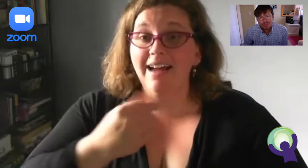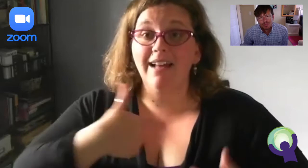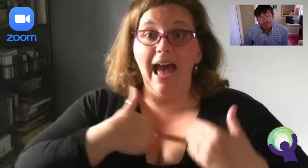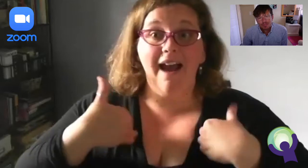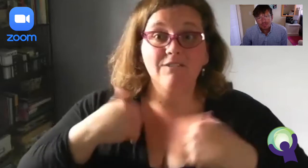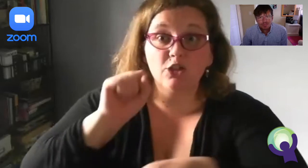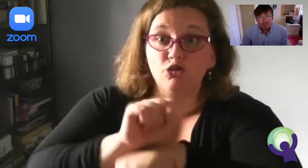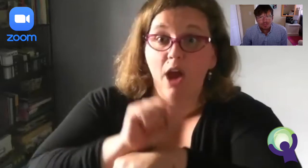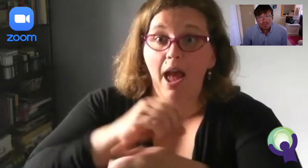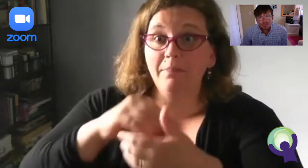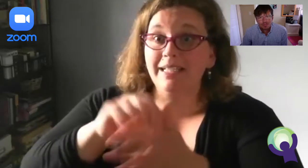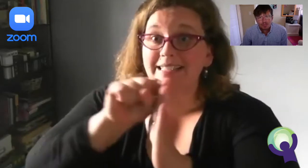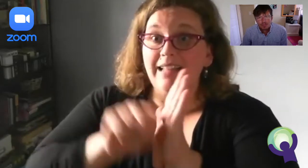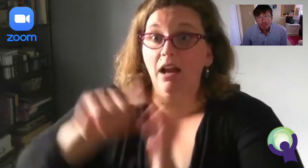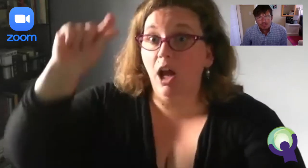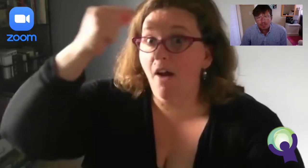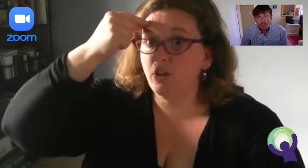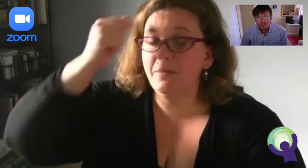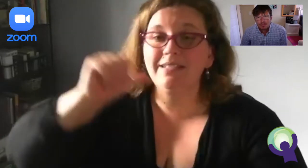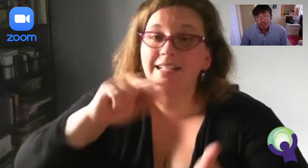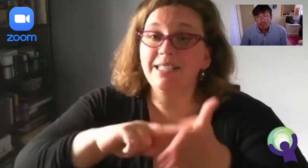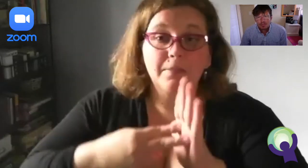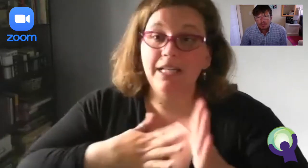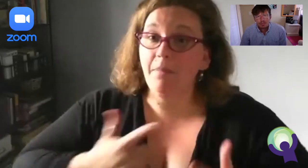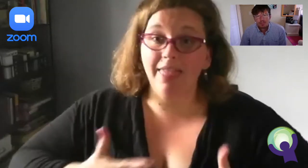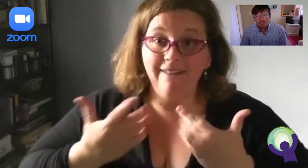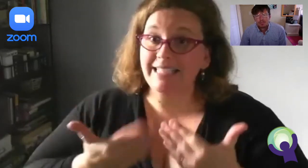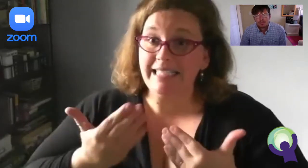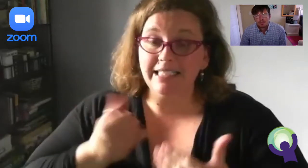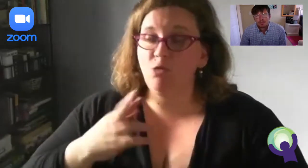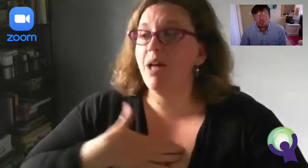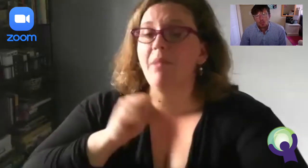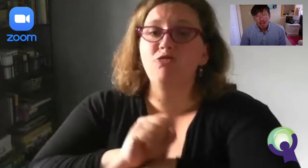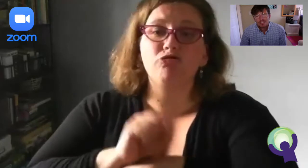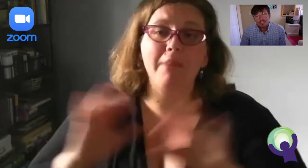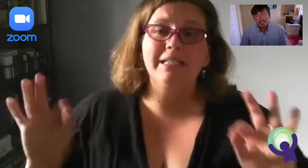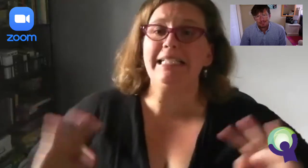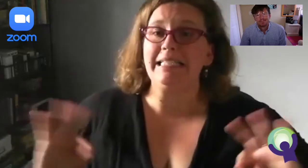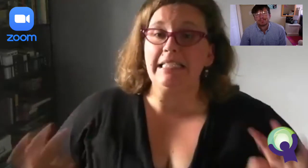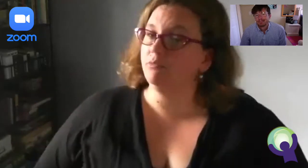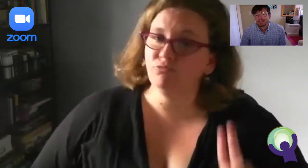because I'm deaf and i have a job with the state government, it does not mean that my life is easy.